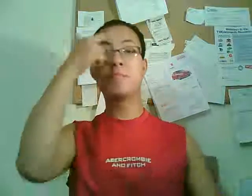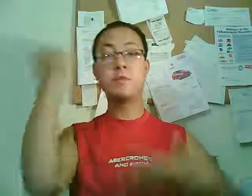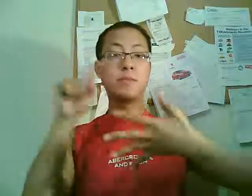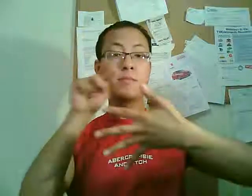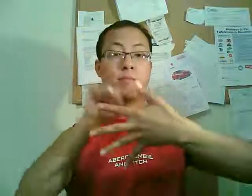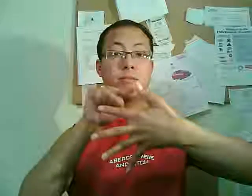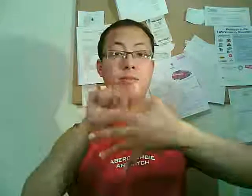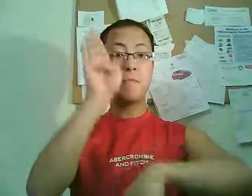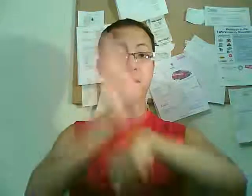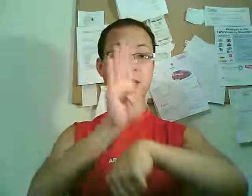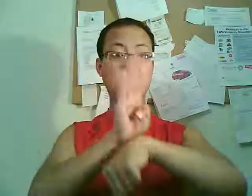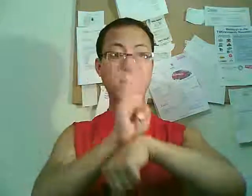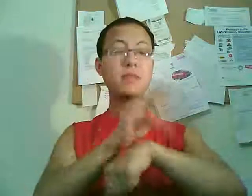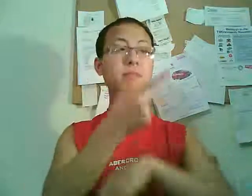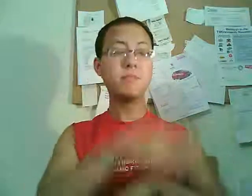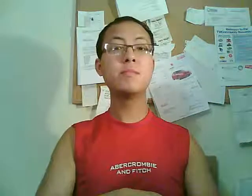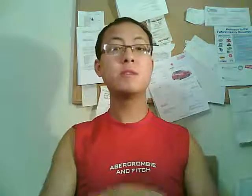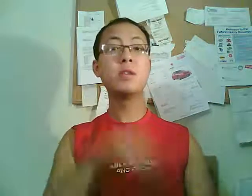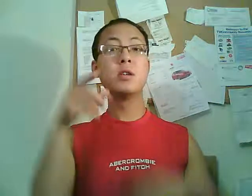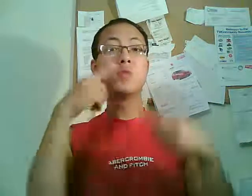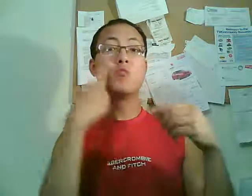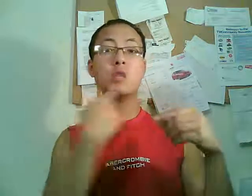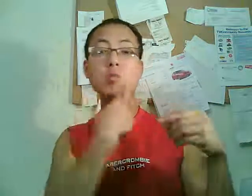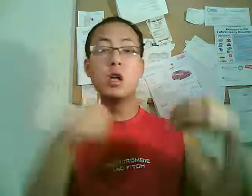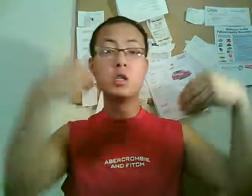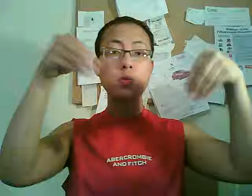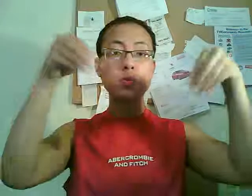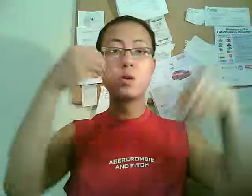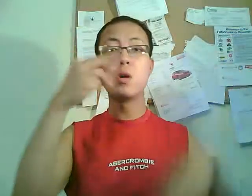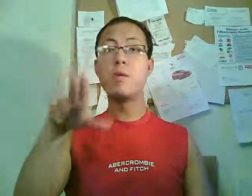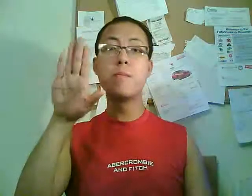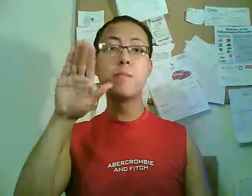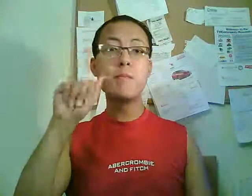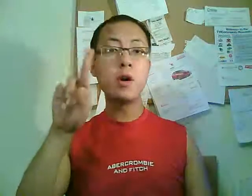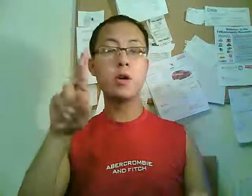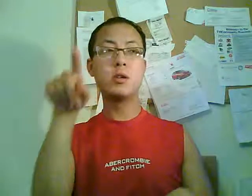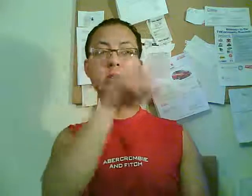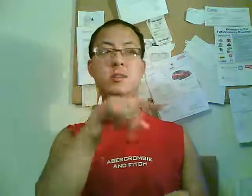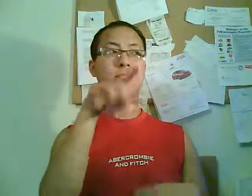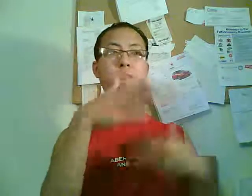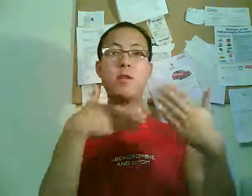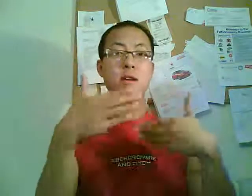Because the first setting (business), restaurants, stores, or bars, or whatever...